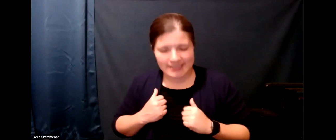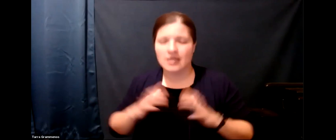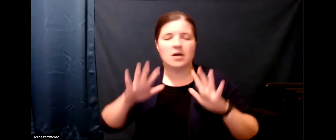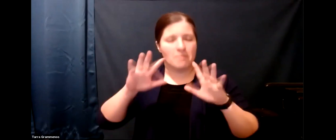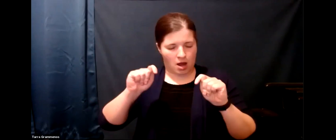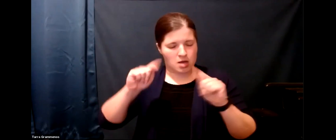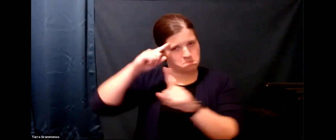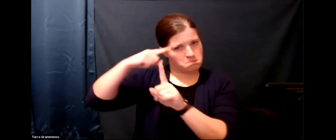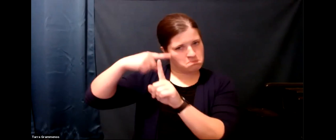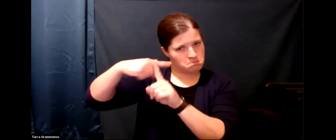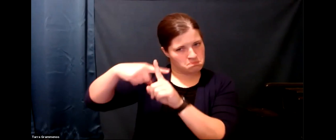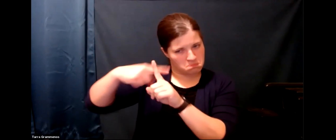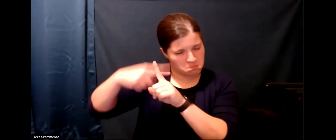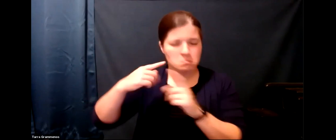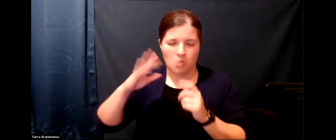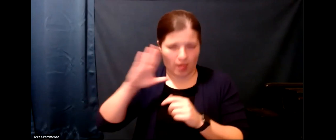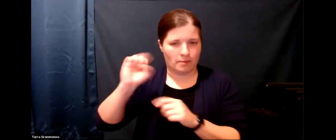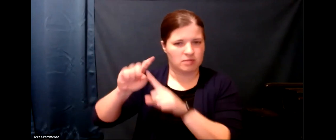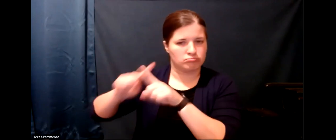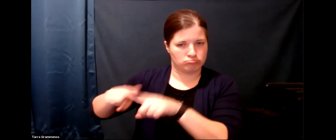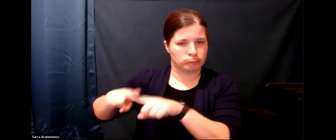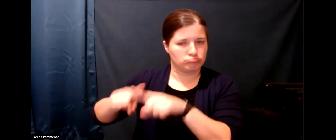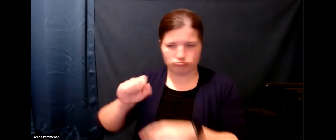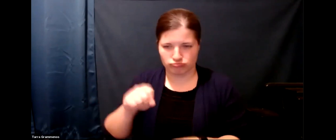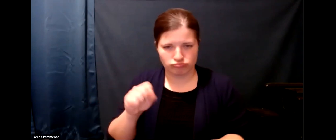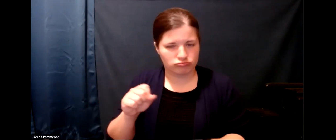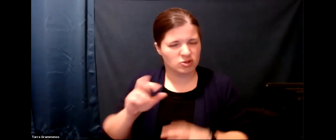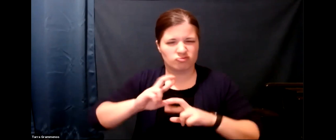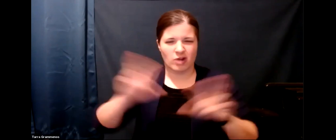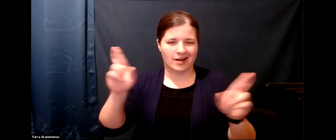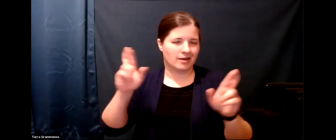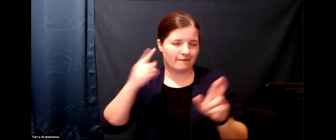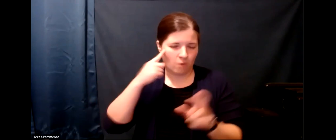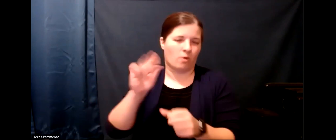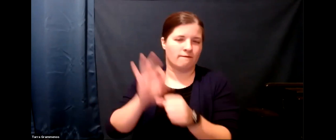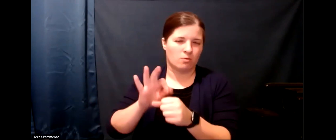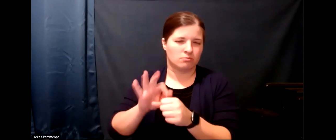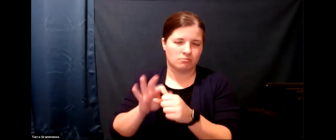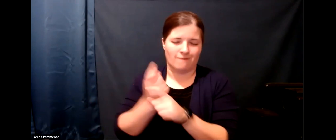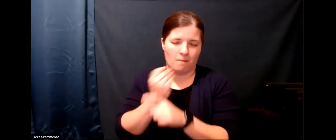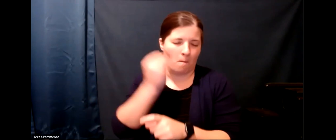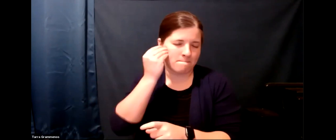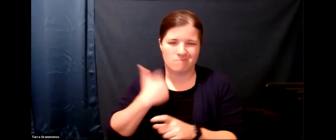be reliable. In time for people to vote their ballots from home.